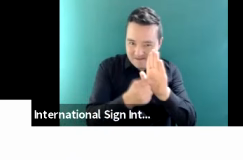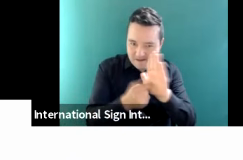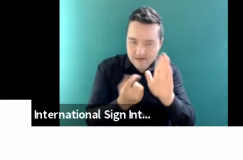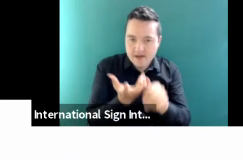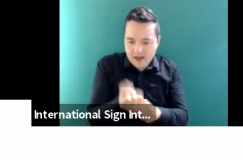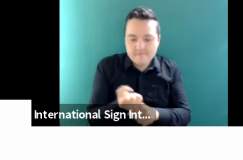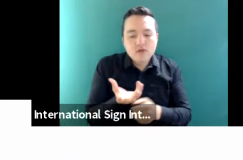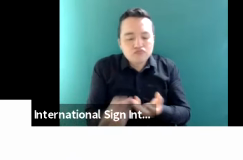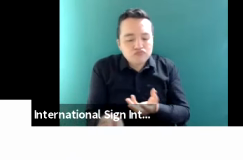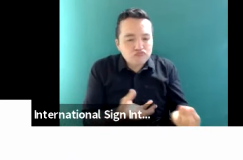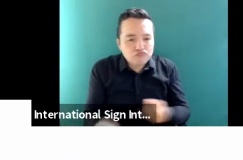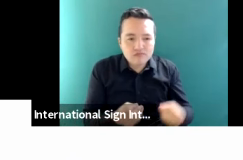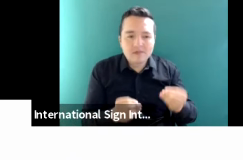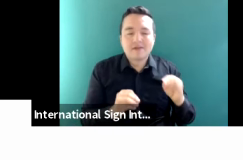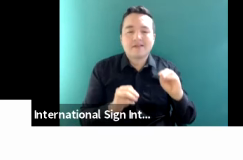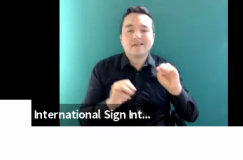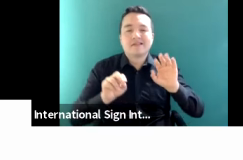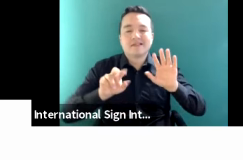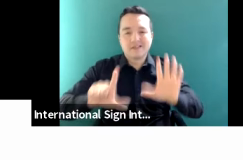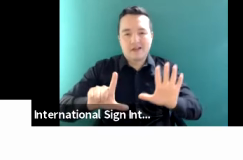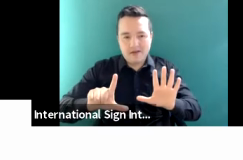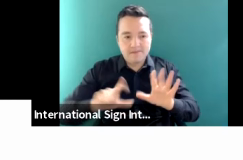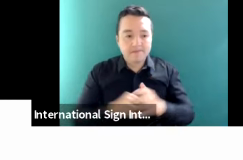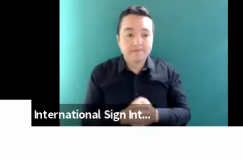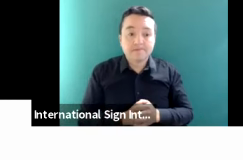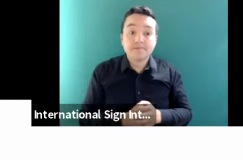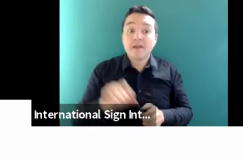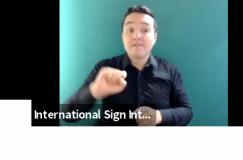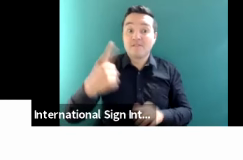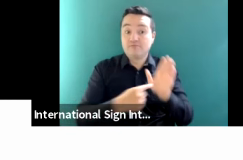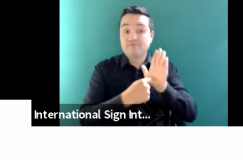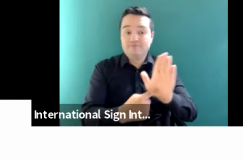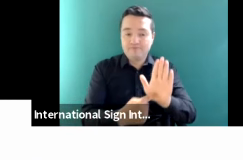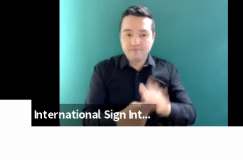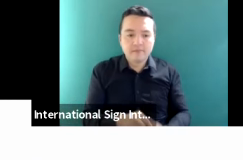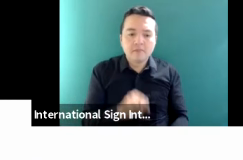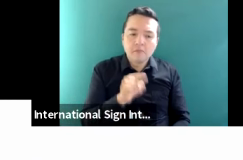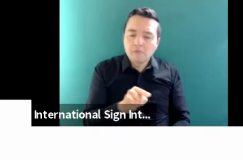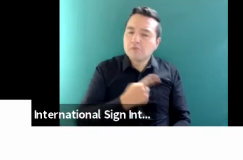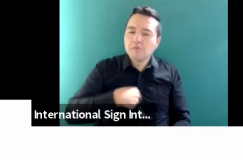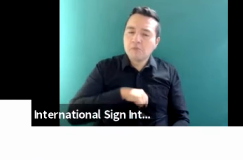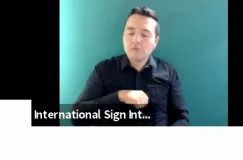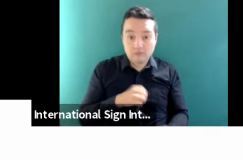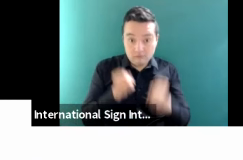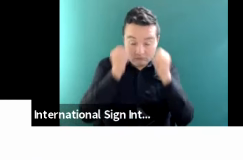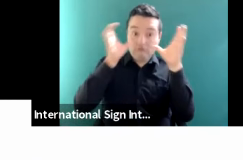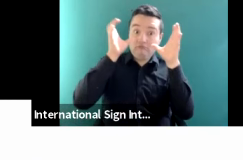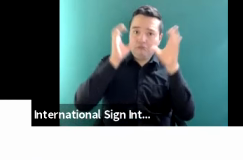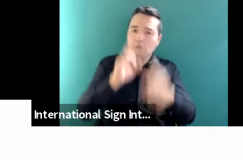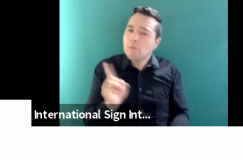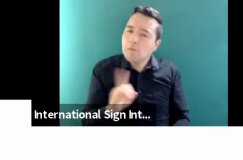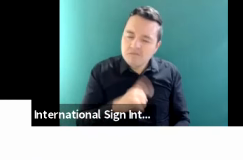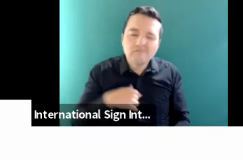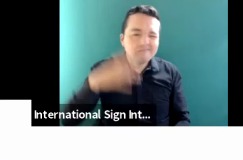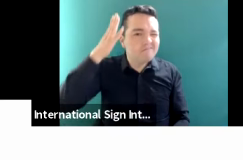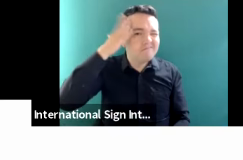And then I will dive into seven areas where we see very important measures that come out of this survey in 2020.